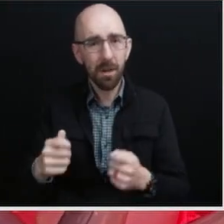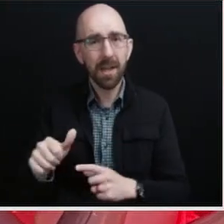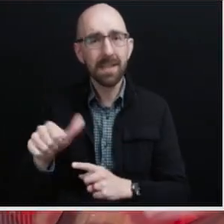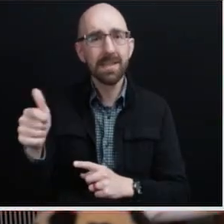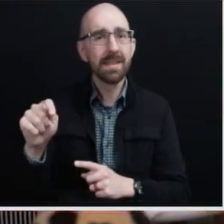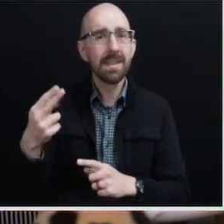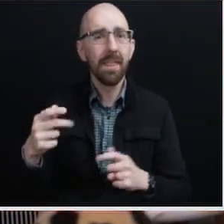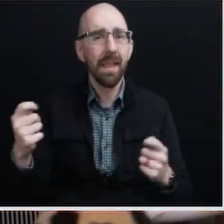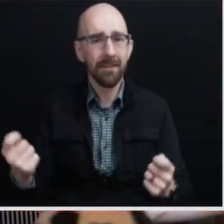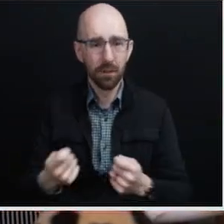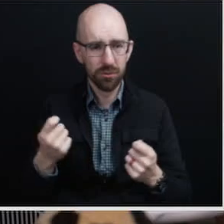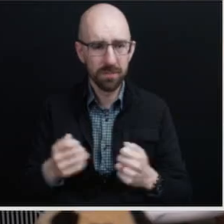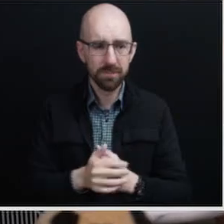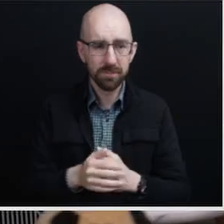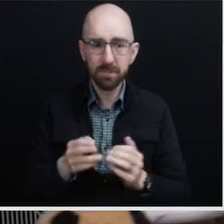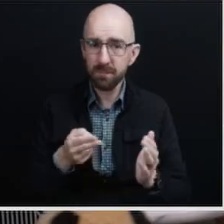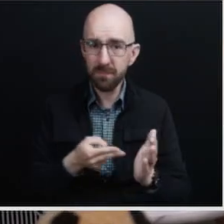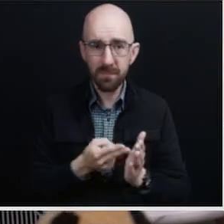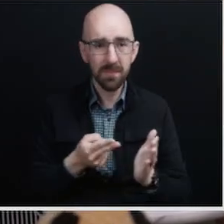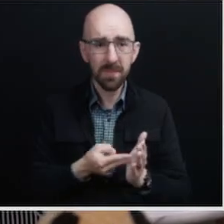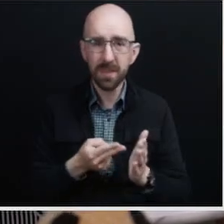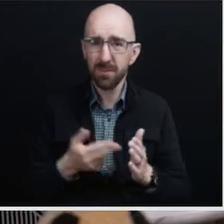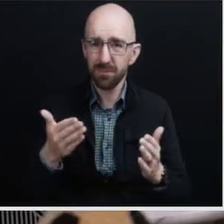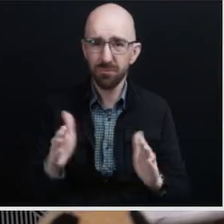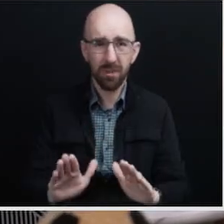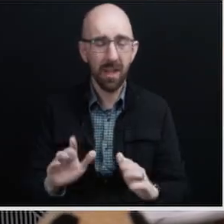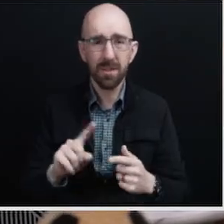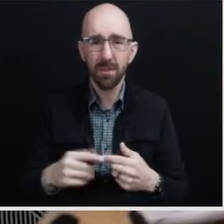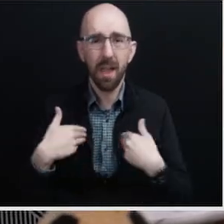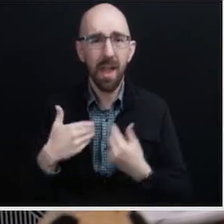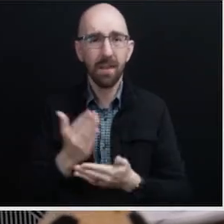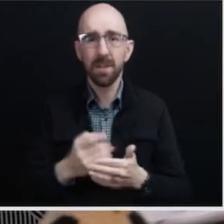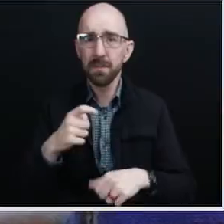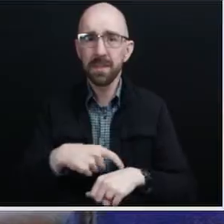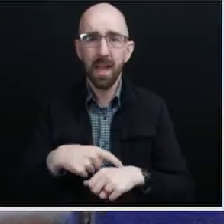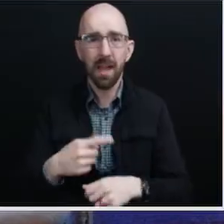It was honestly kind of great to have some time alone and reflect on everything. We